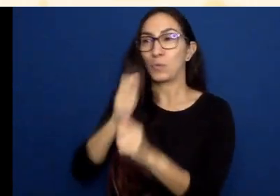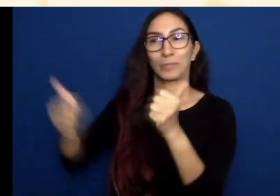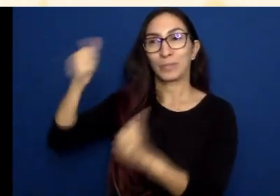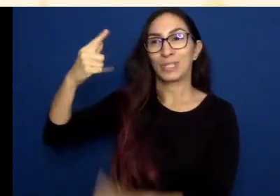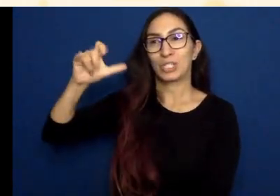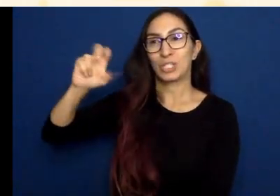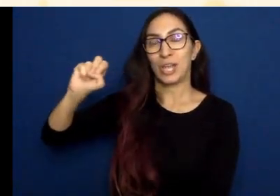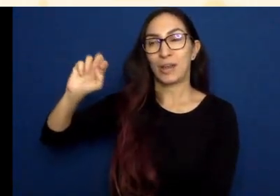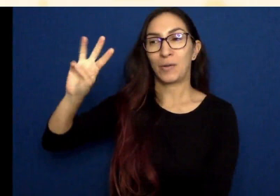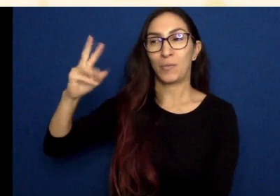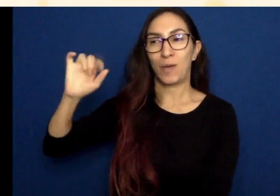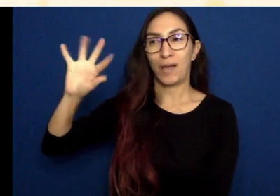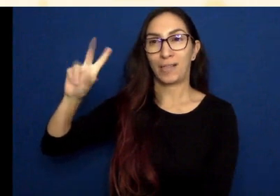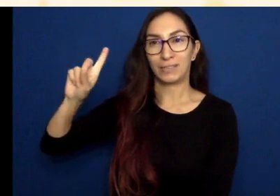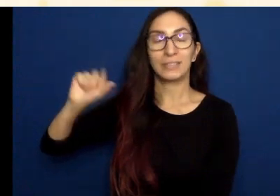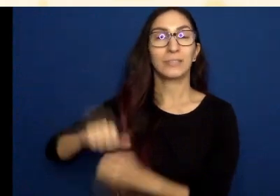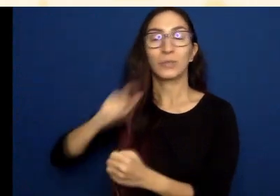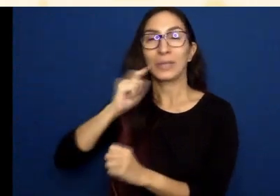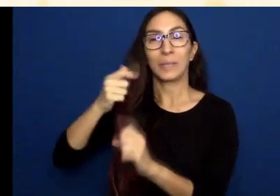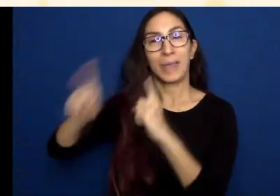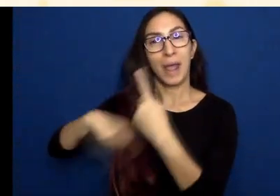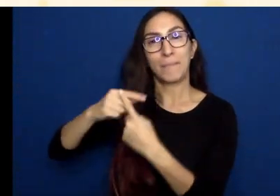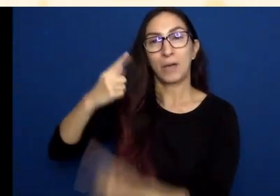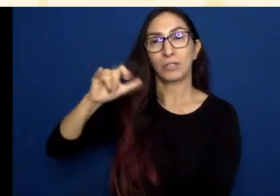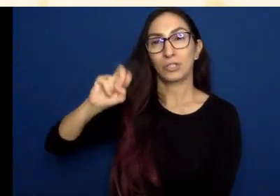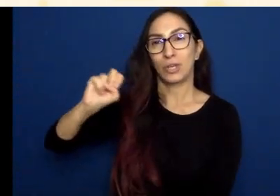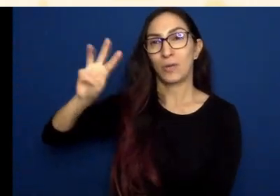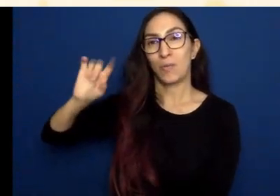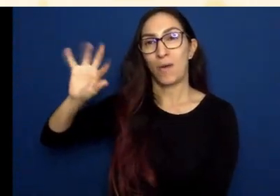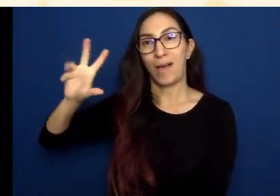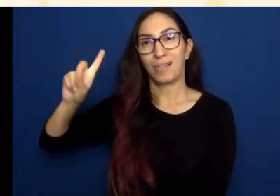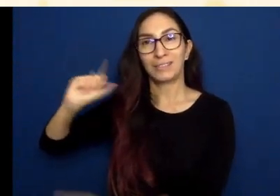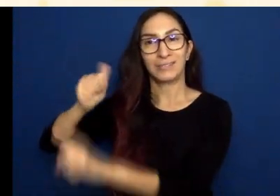My name is Samyuktha, and I am an Accessibility Consultant from India.